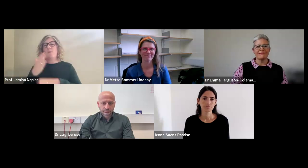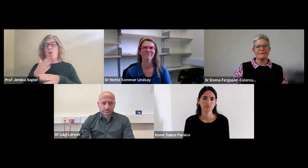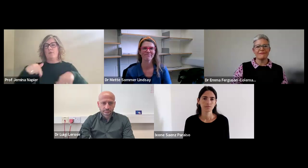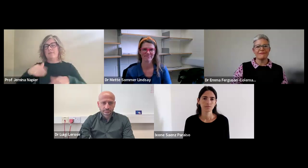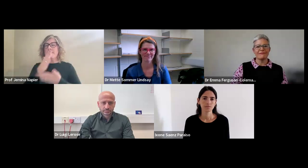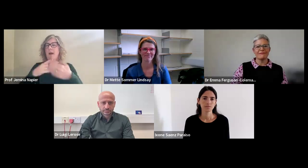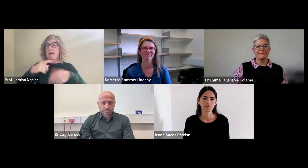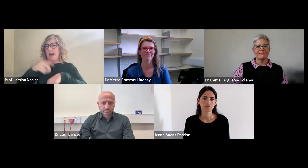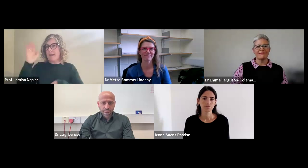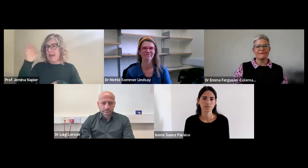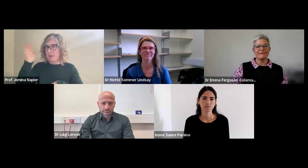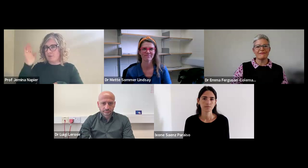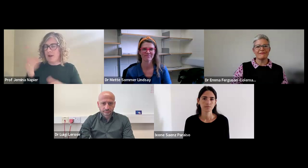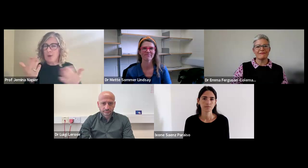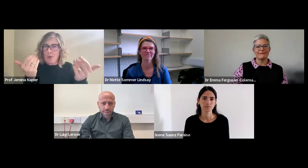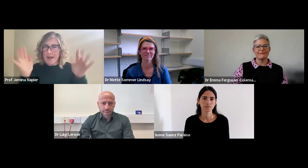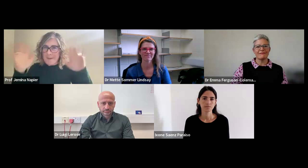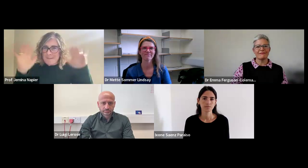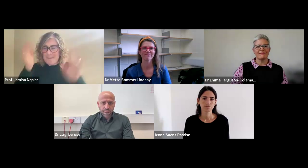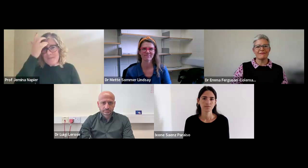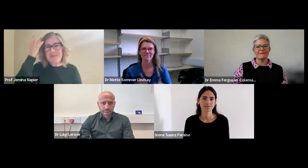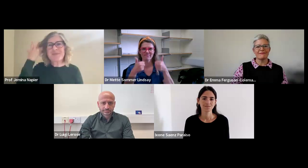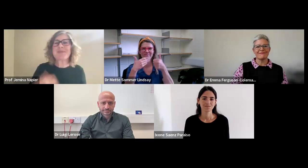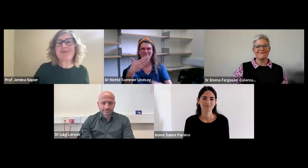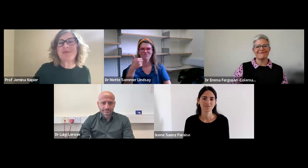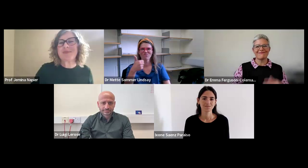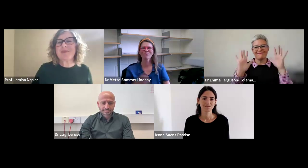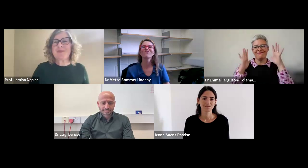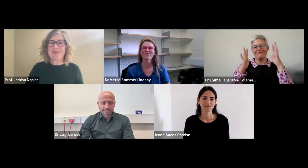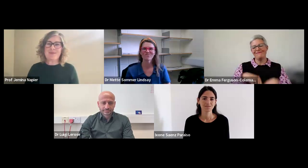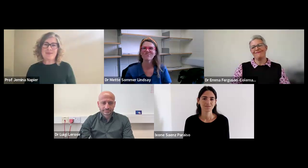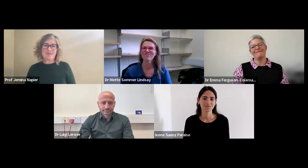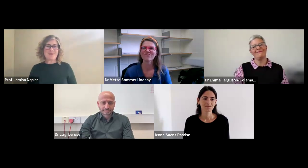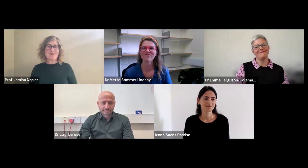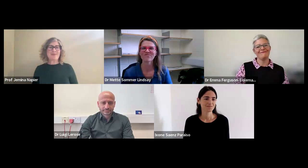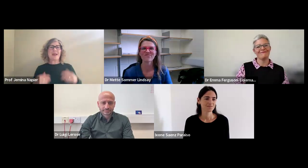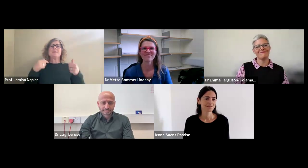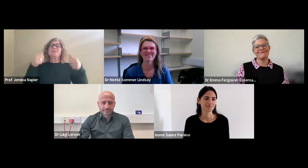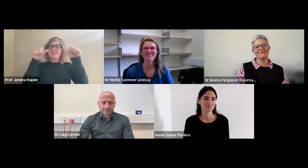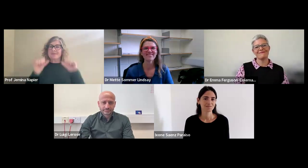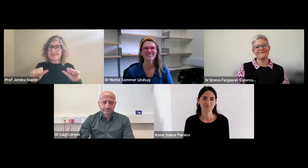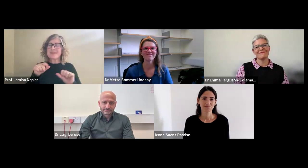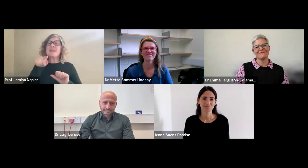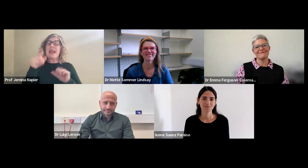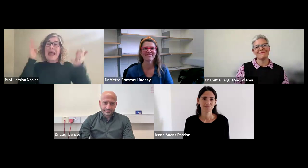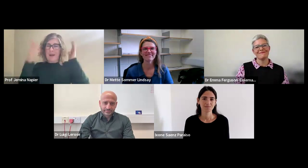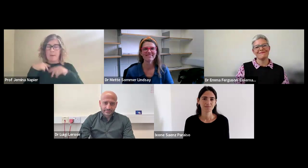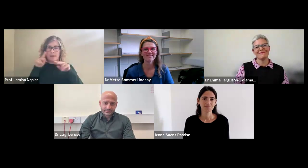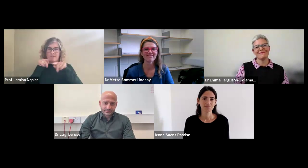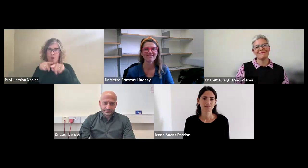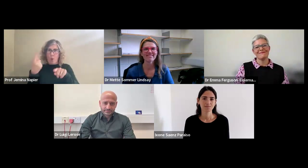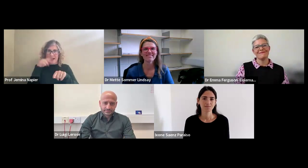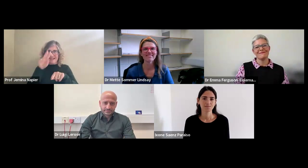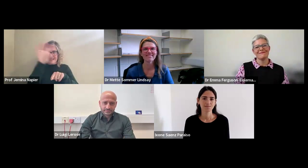at Heriot-Watt where she now works part-time as a lecturer and assistant professor welcome to Mette.